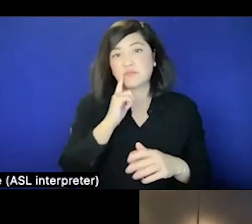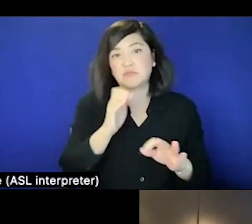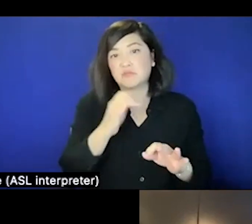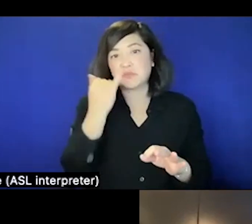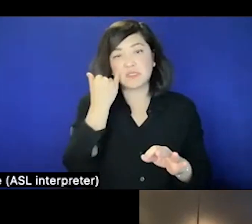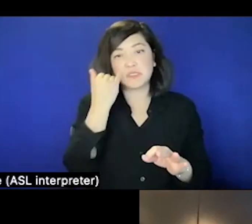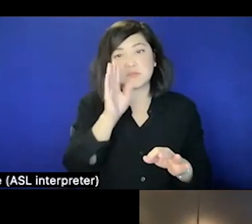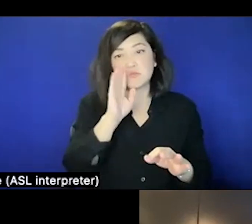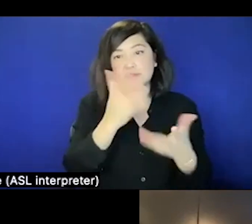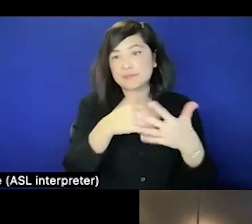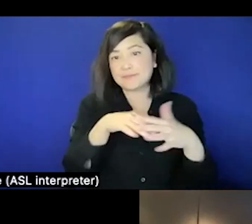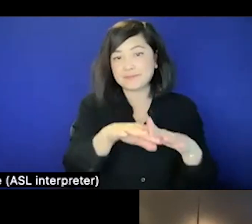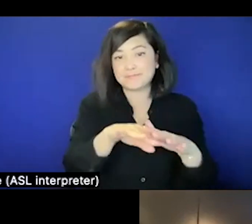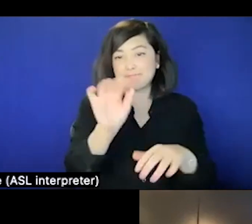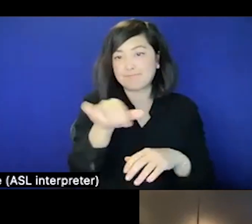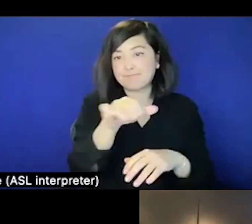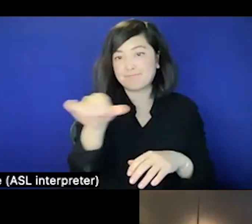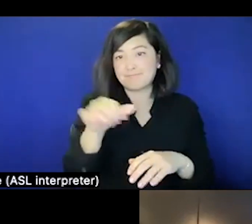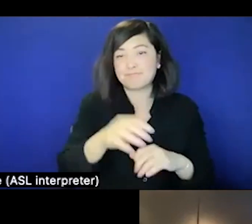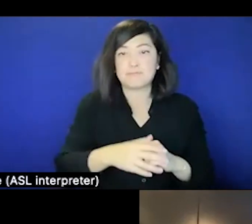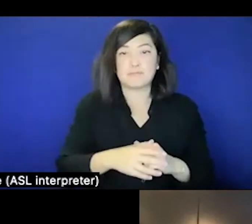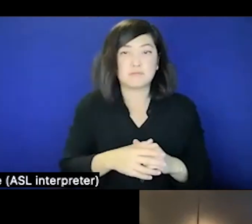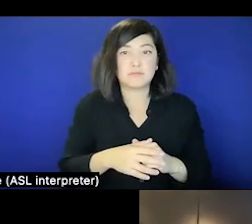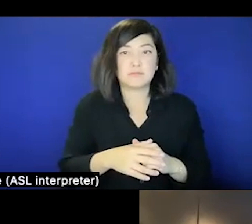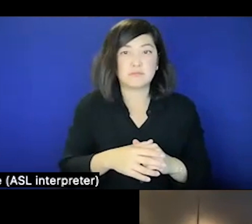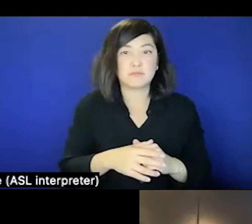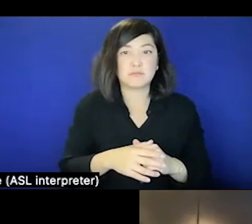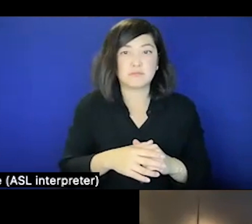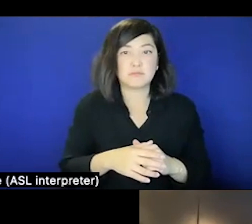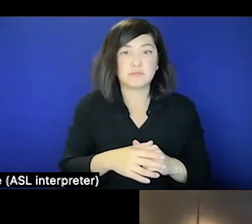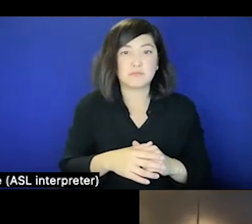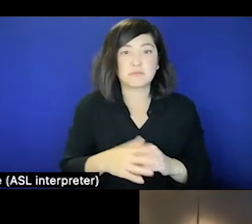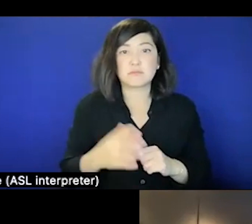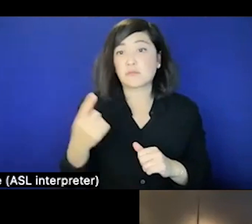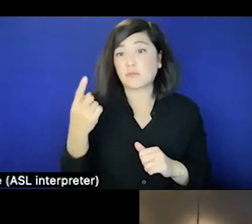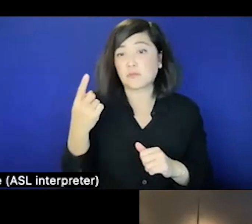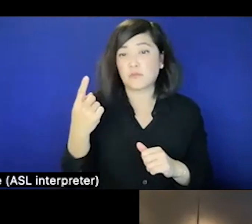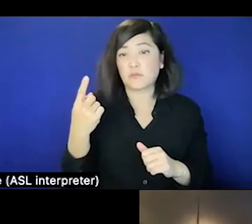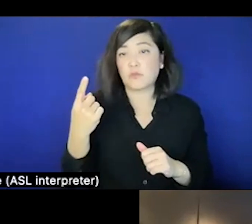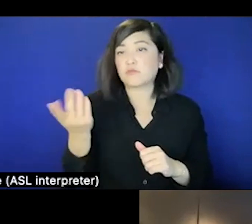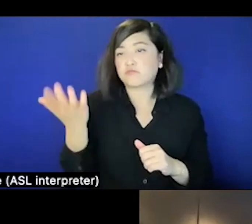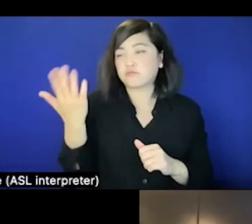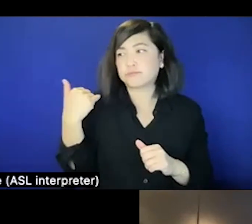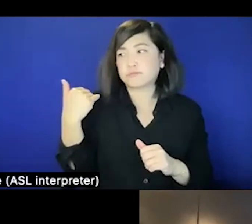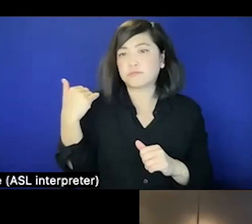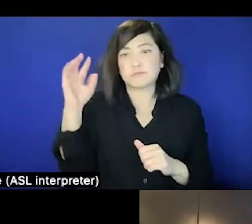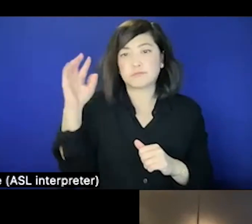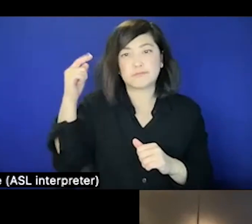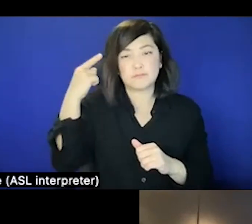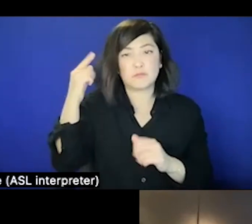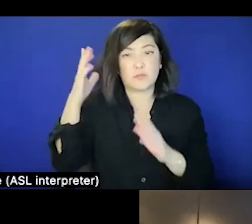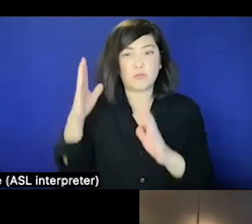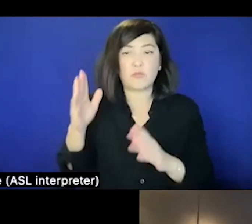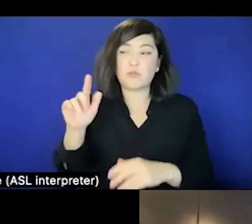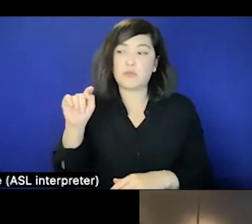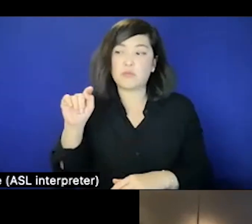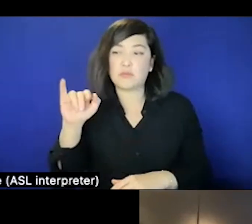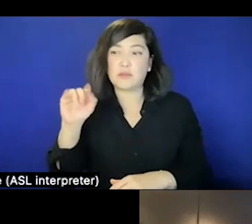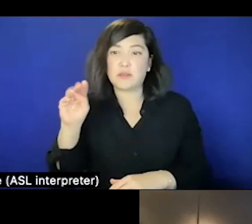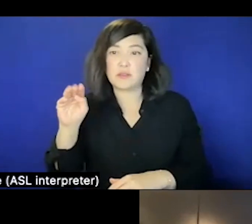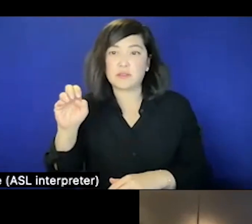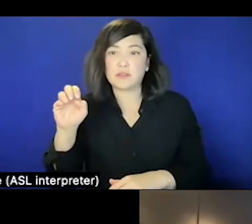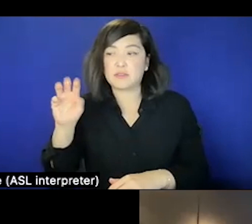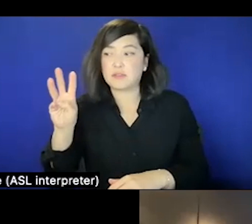companies like one of my former employers, Time Warner, that was Time Inc, and then Time Warner,